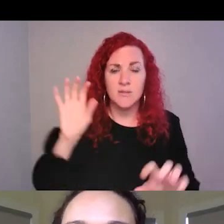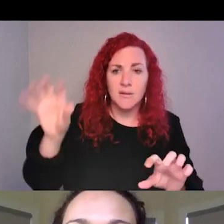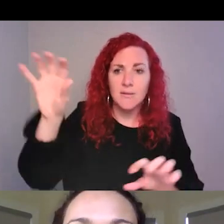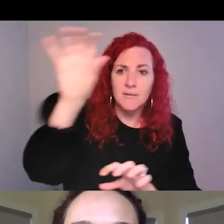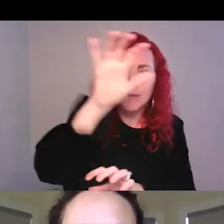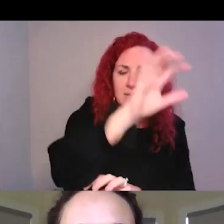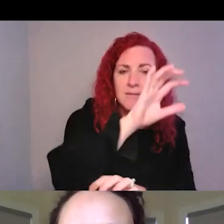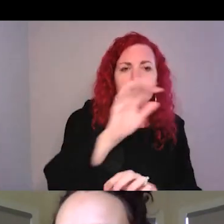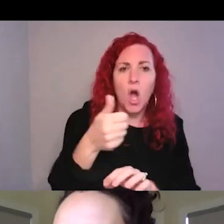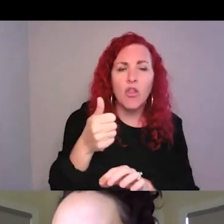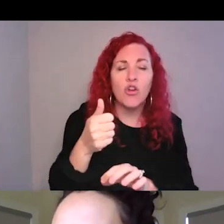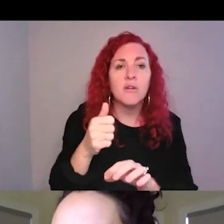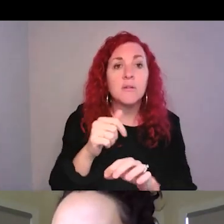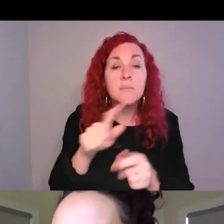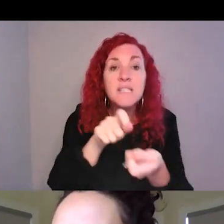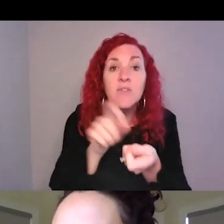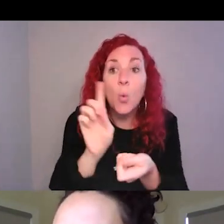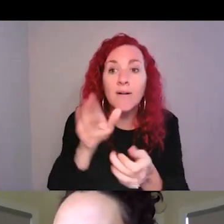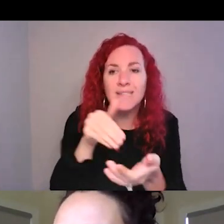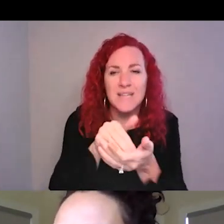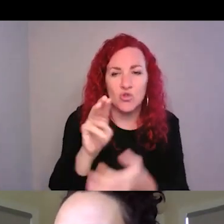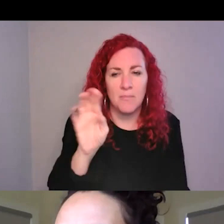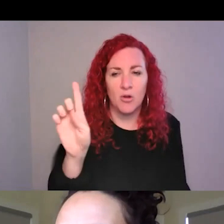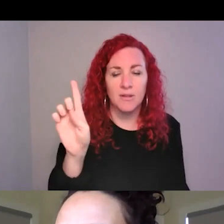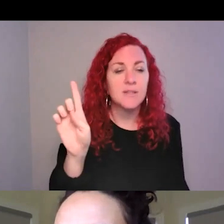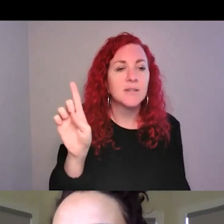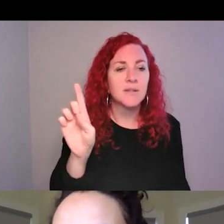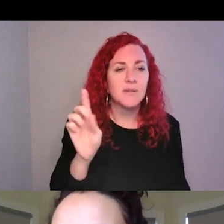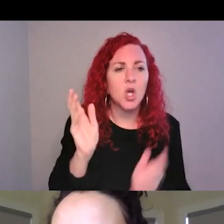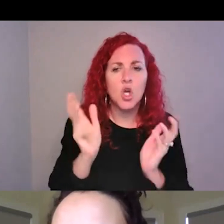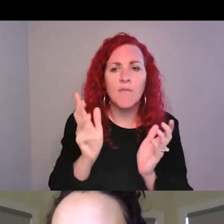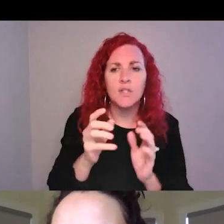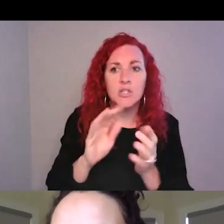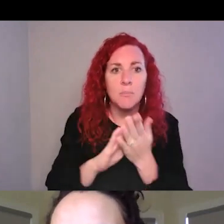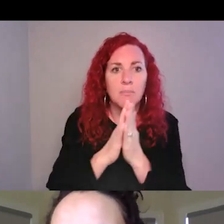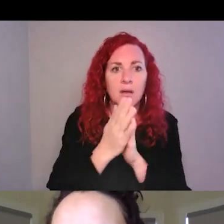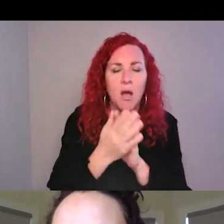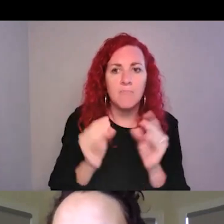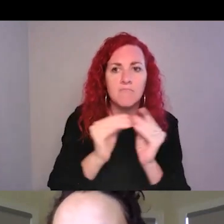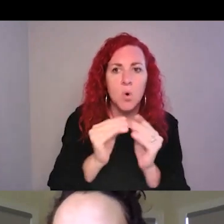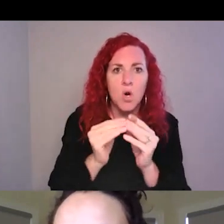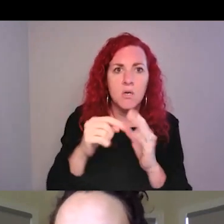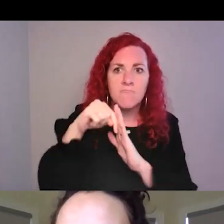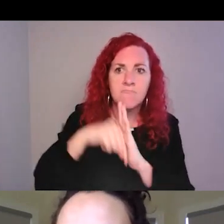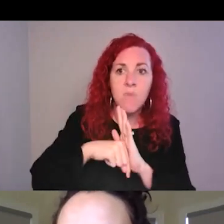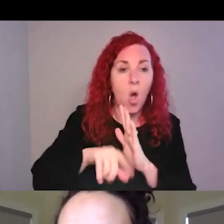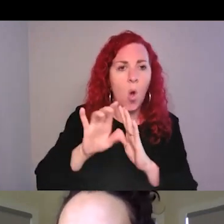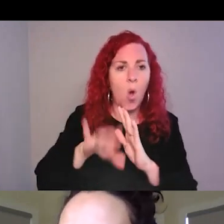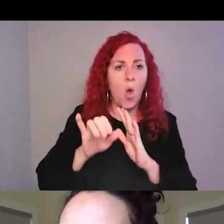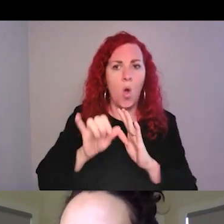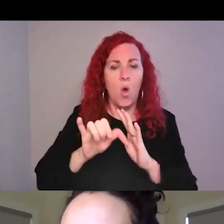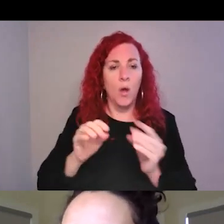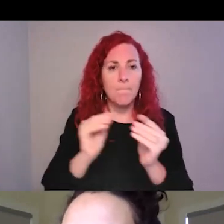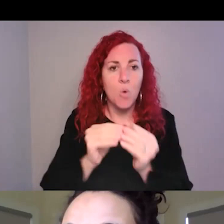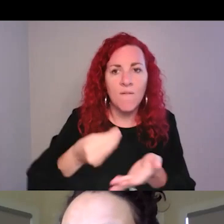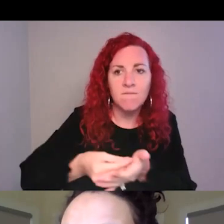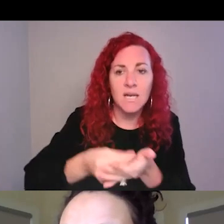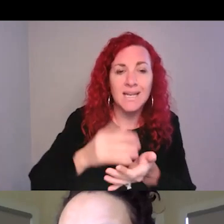AS THIS WENT ALONG, WE SAW THIS WOULD